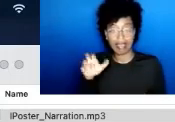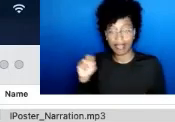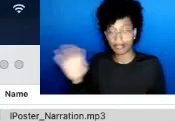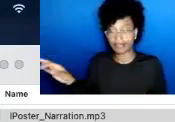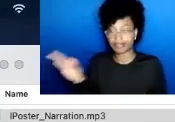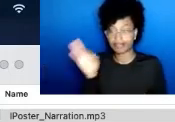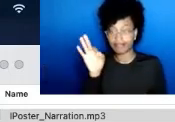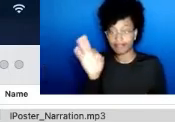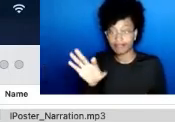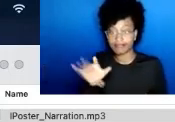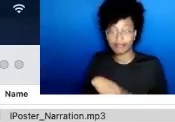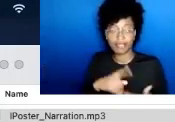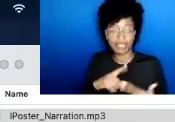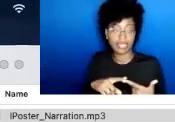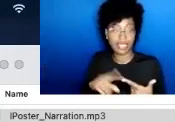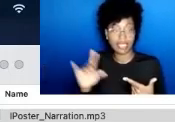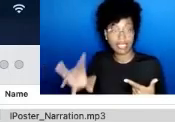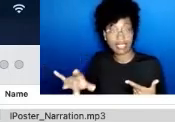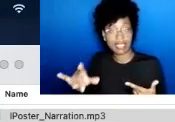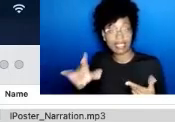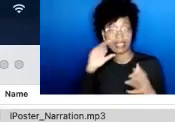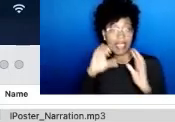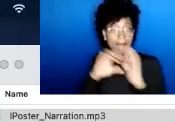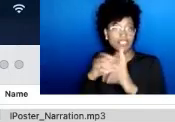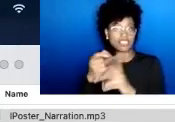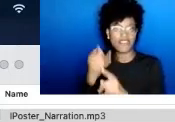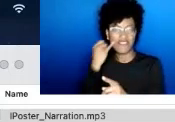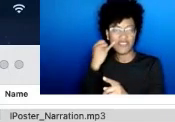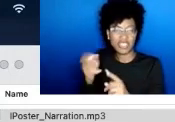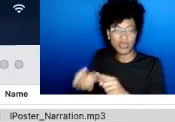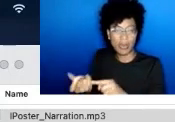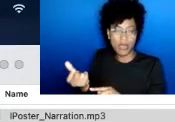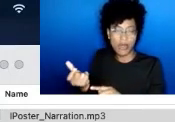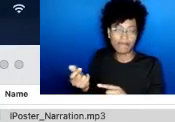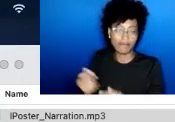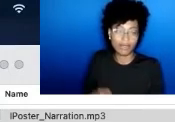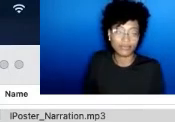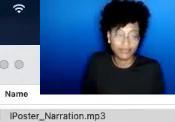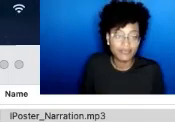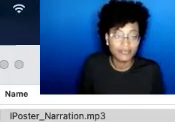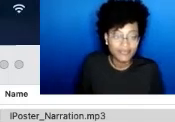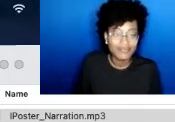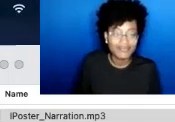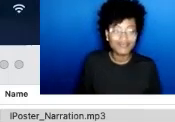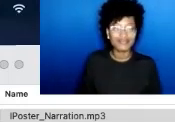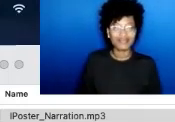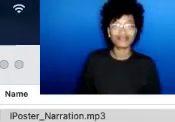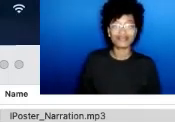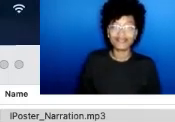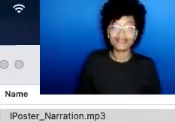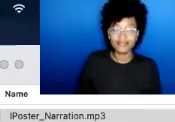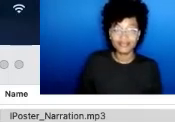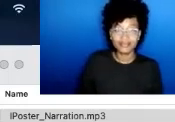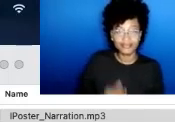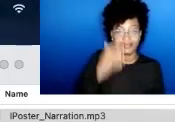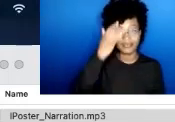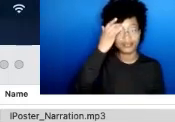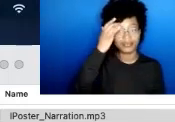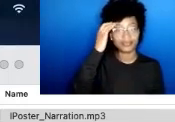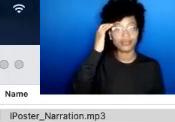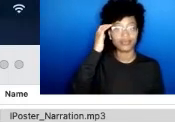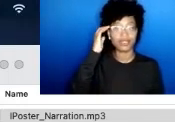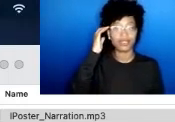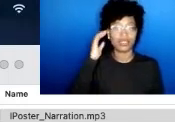on the image itself to remove it. 07:13:09 Let's go over here and look at what